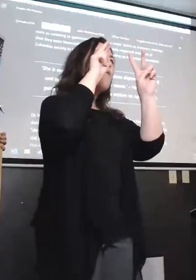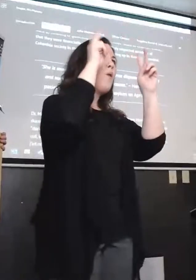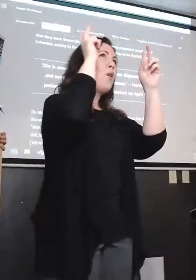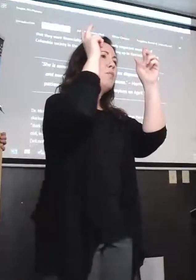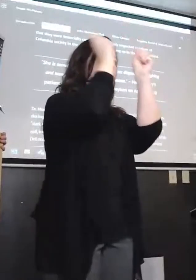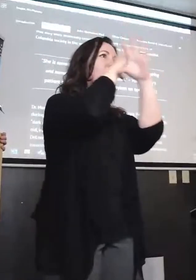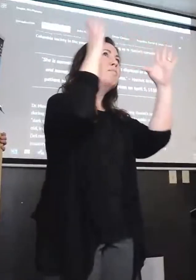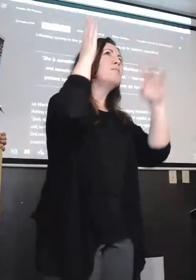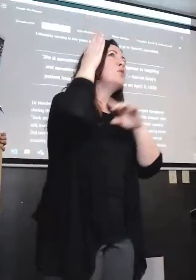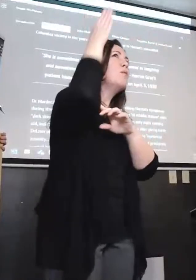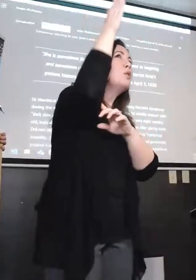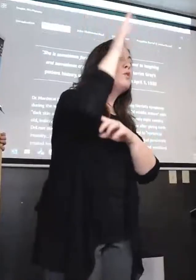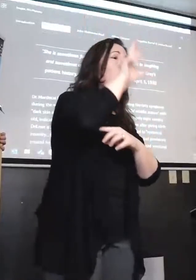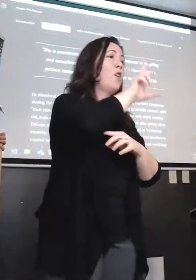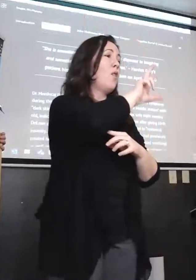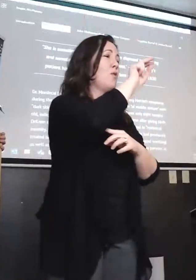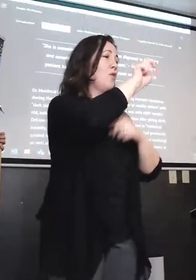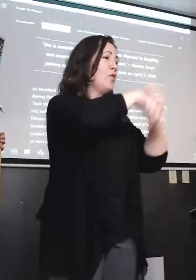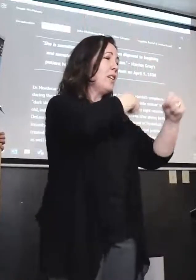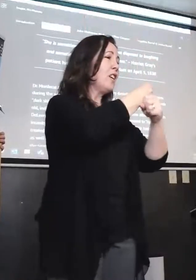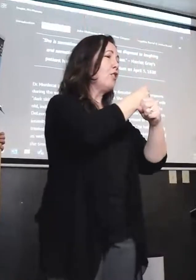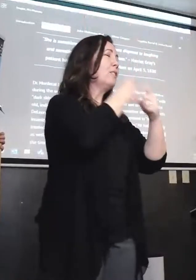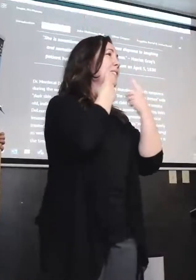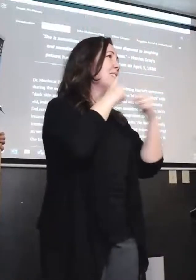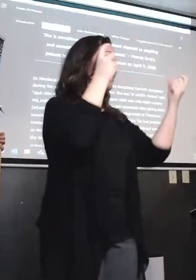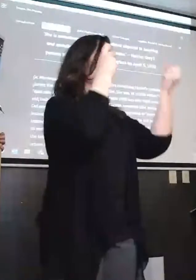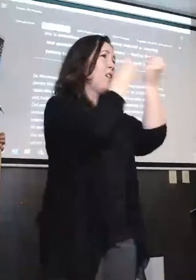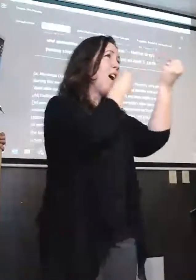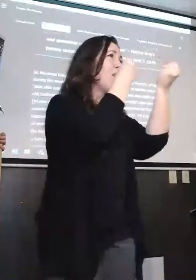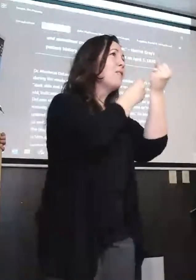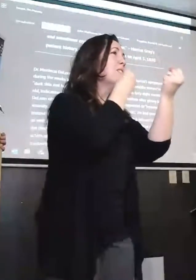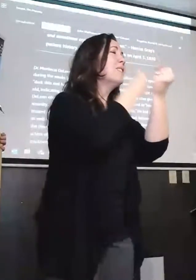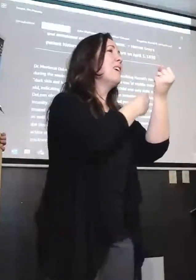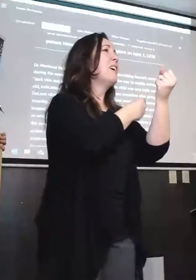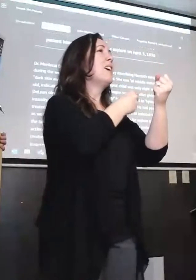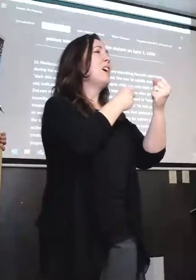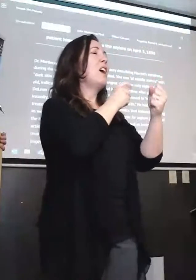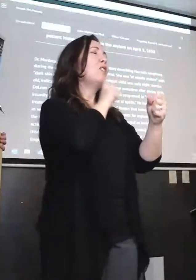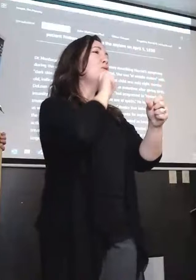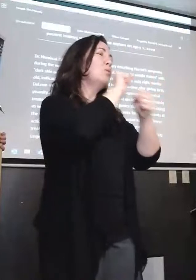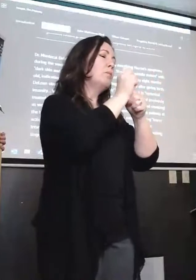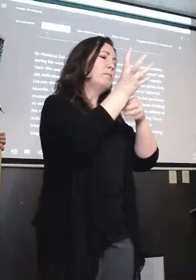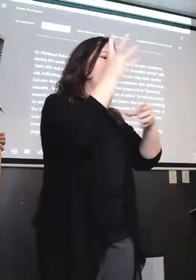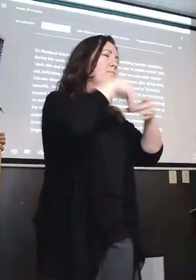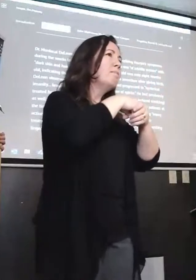say after 30 years of successful advocacy and steps to true inclusion, just imagine what the